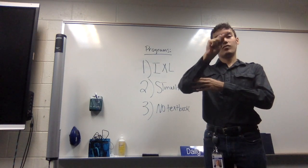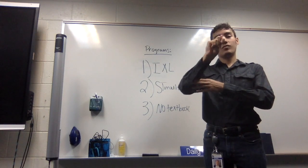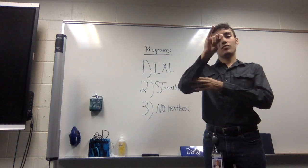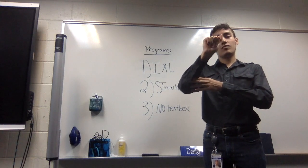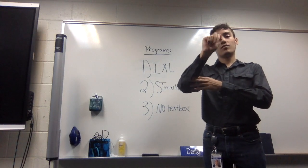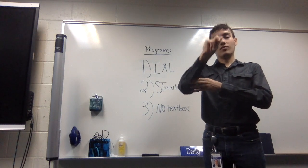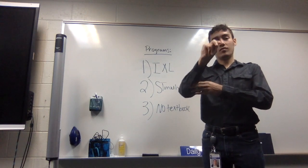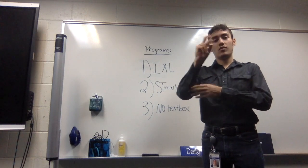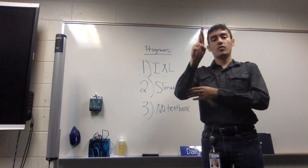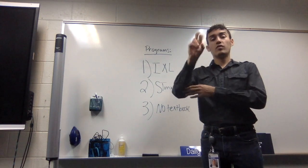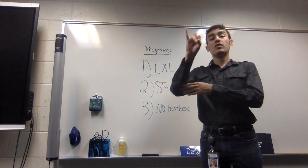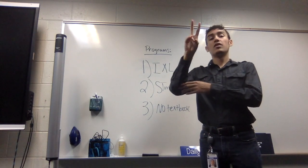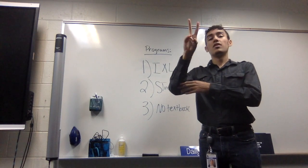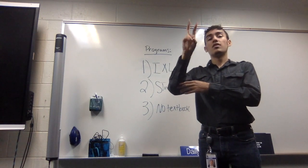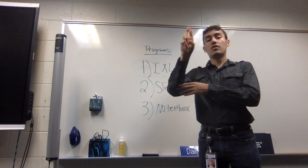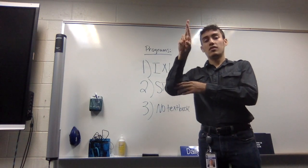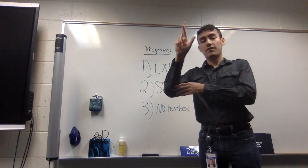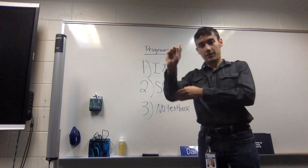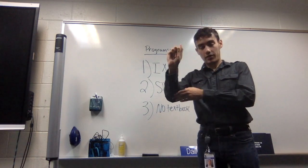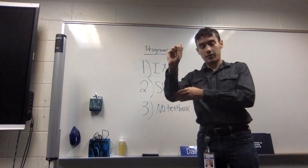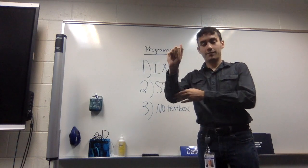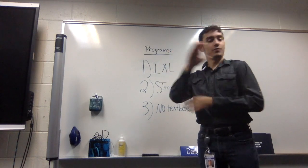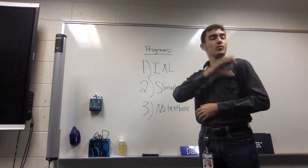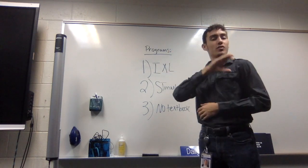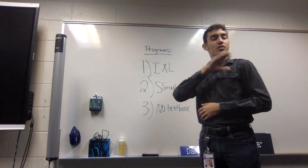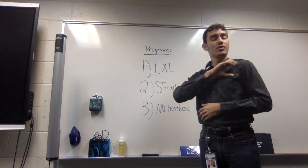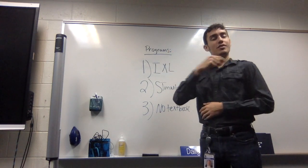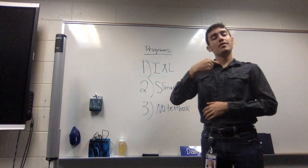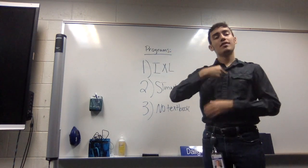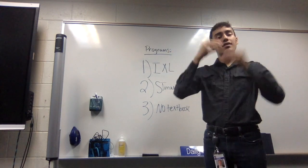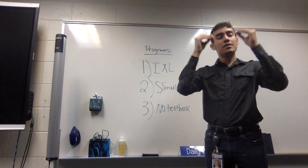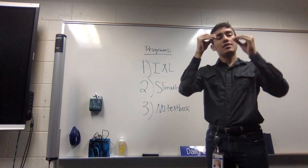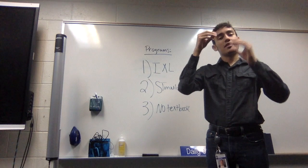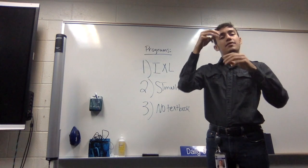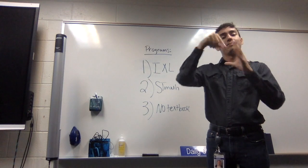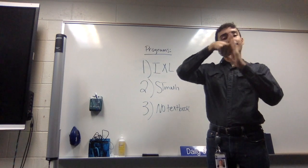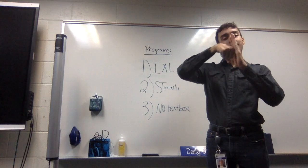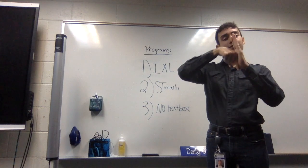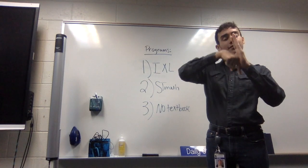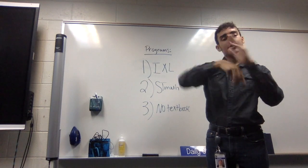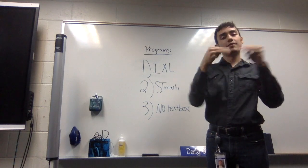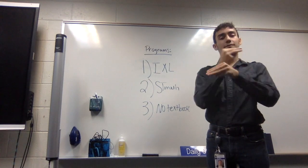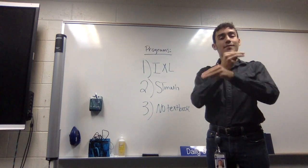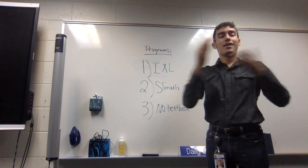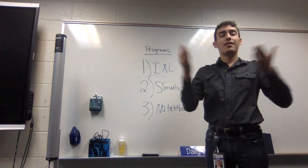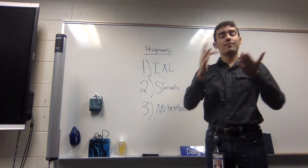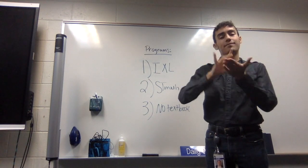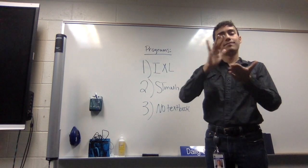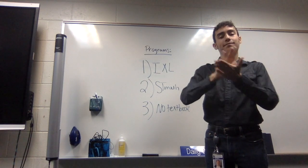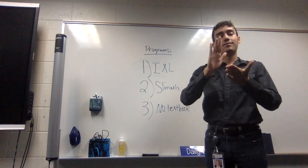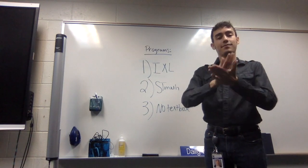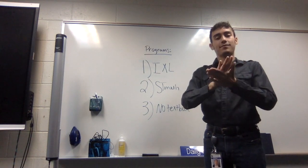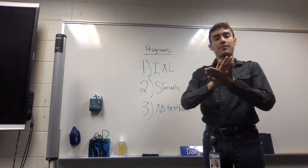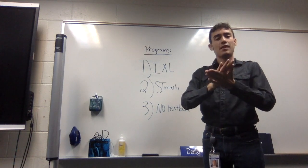Christian Rivera and here is my sign name. I teach intensive math here at the middle